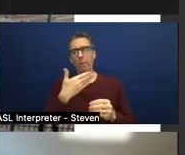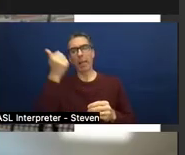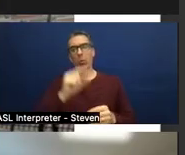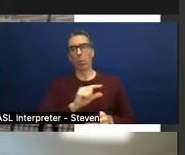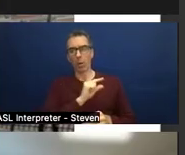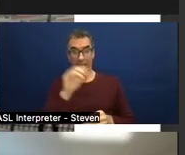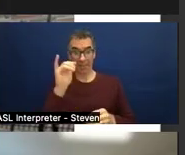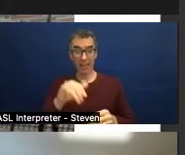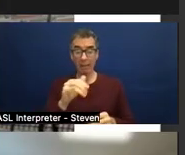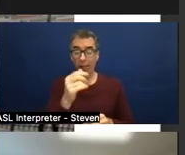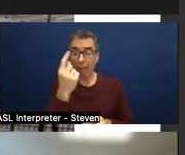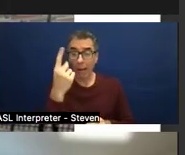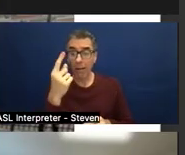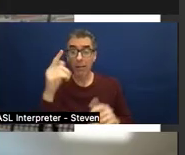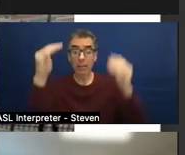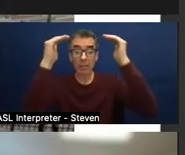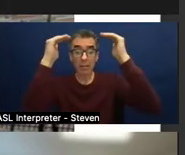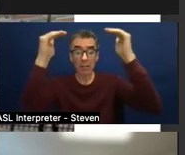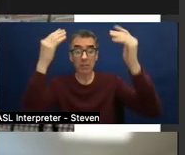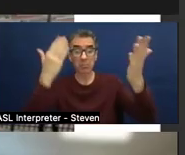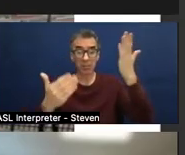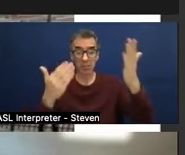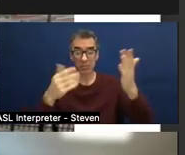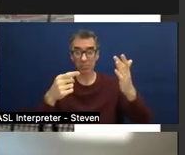may not feel very comfortable, particularly at night.